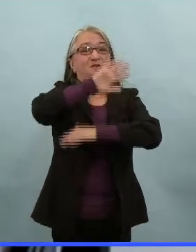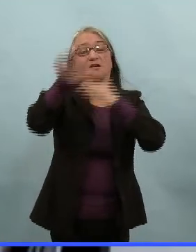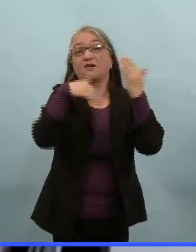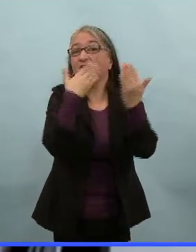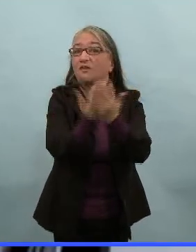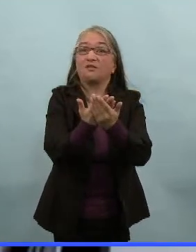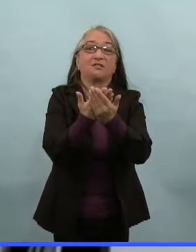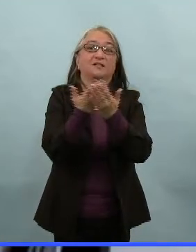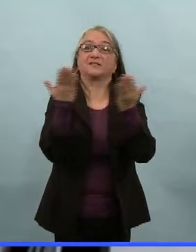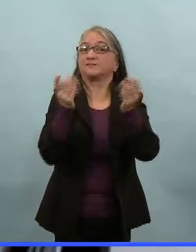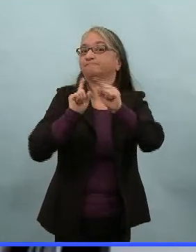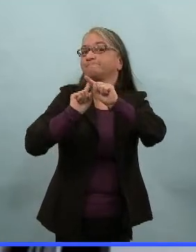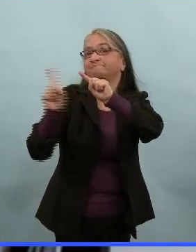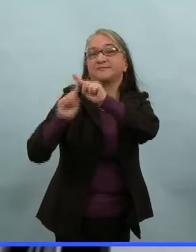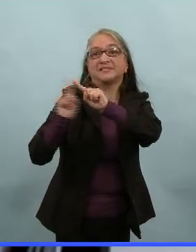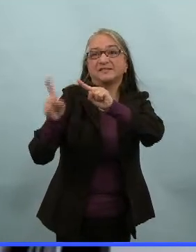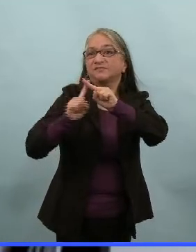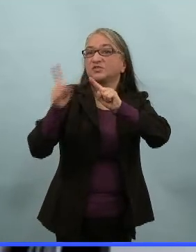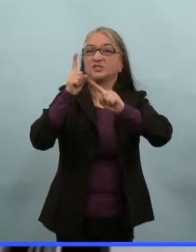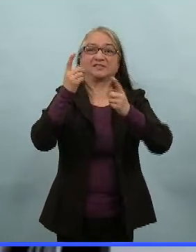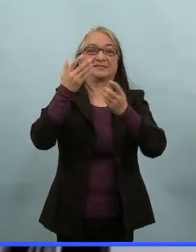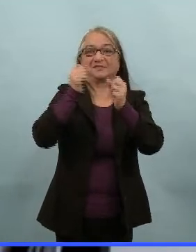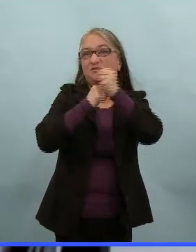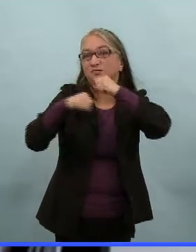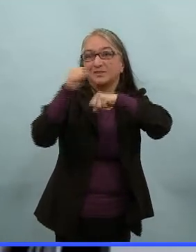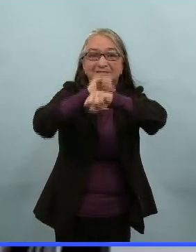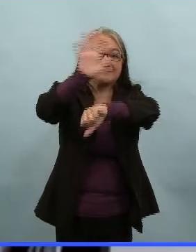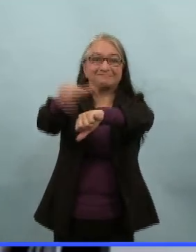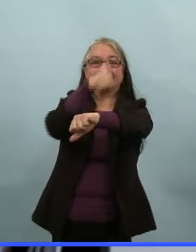that are in place to encourage vaccination and make sure that it's easy for people to get it